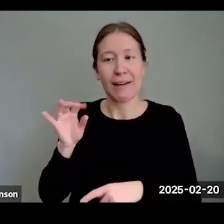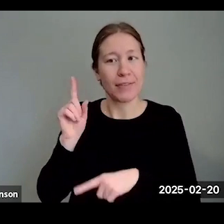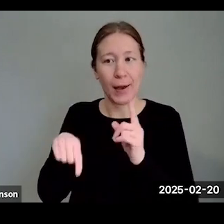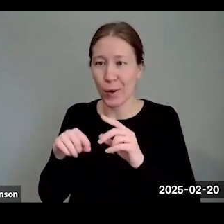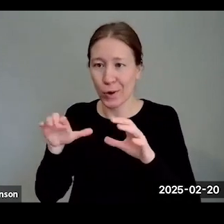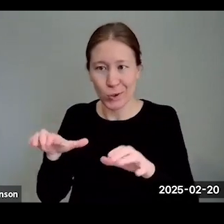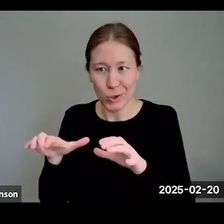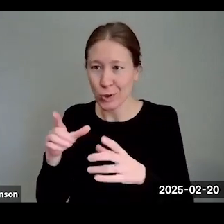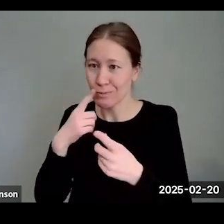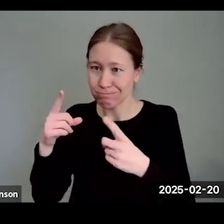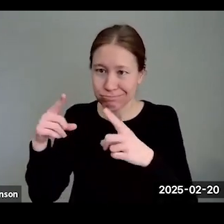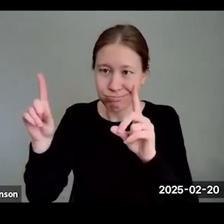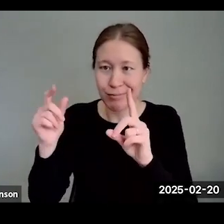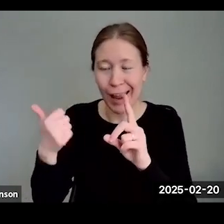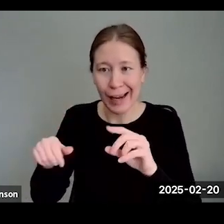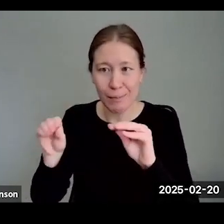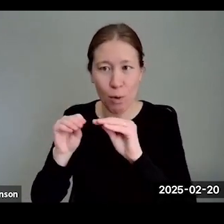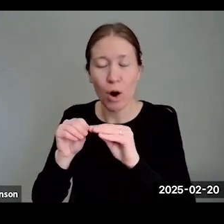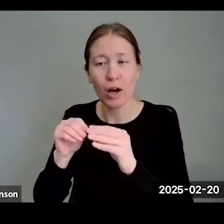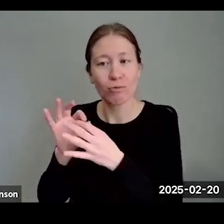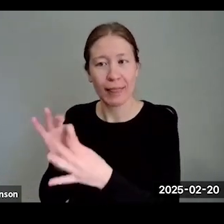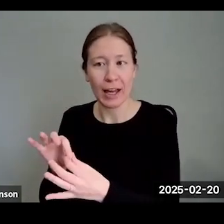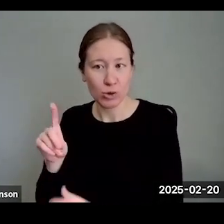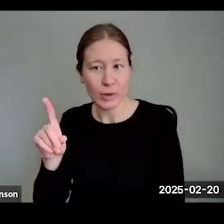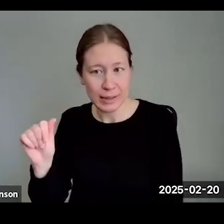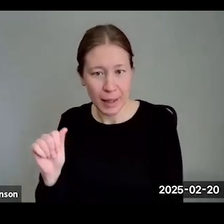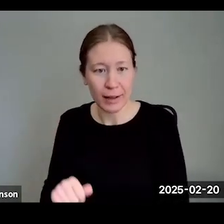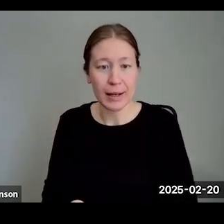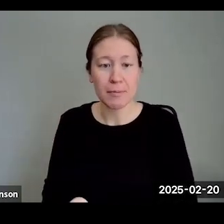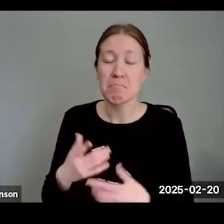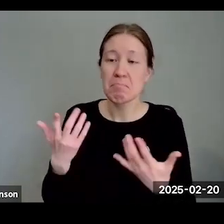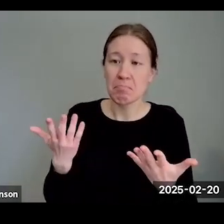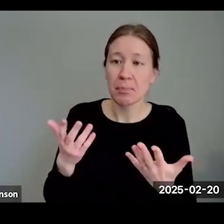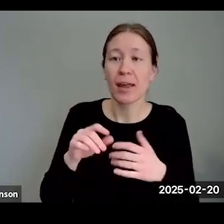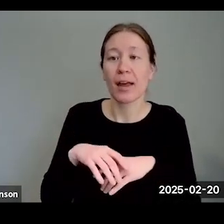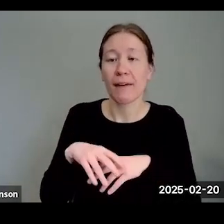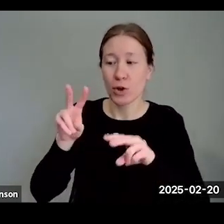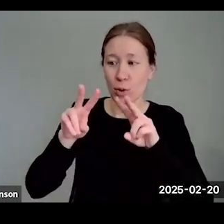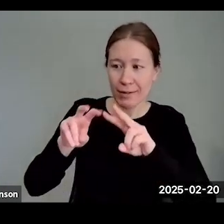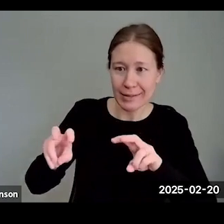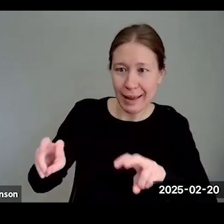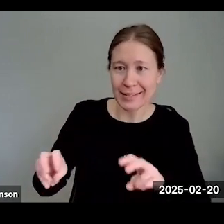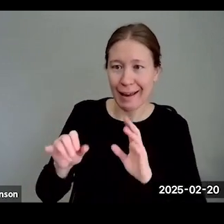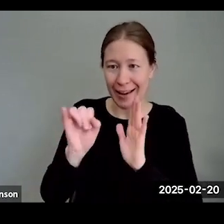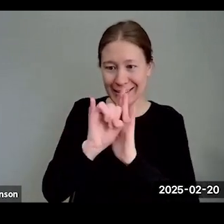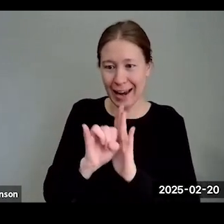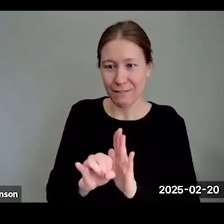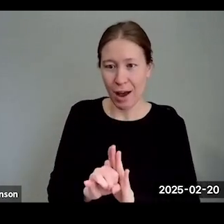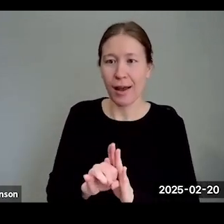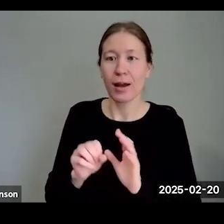due to a disability. When assessing and identifying workplace accommodation options for employees,